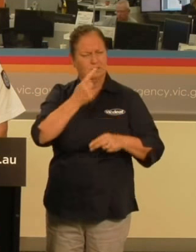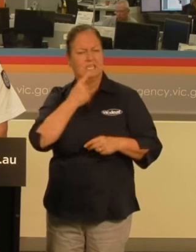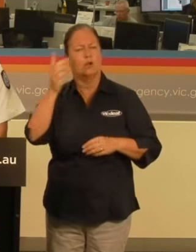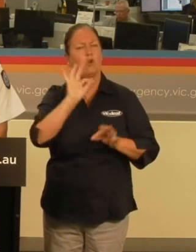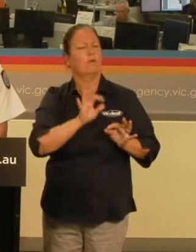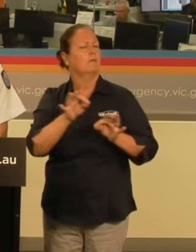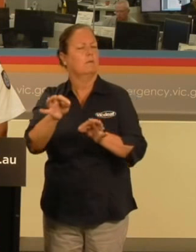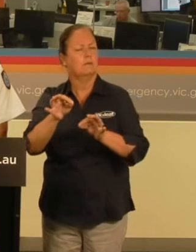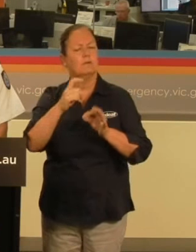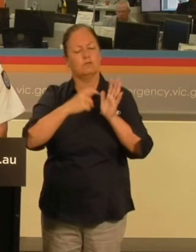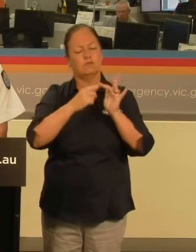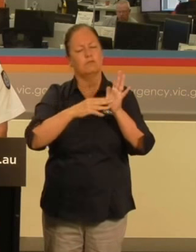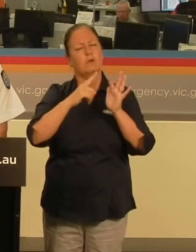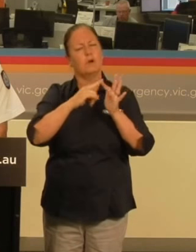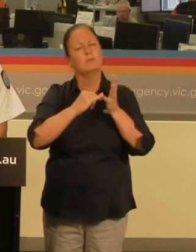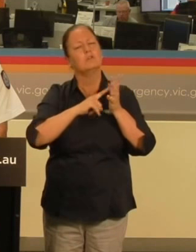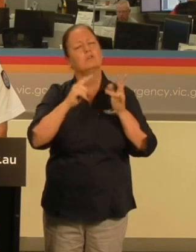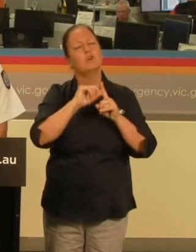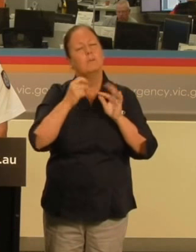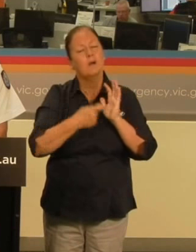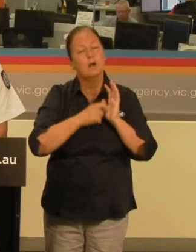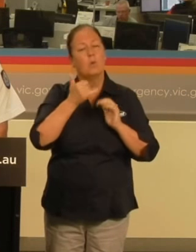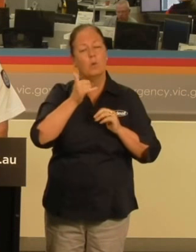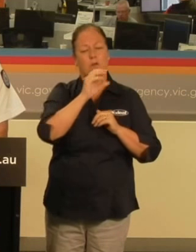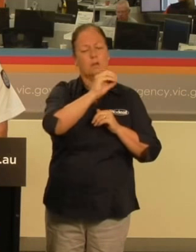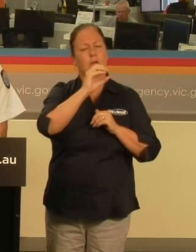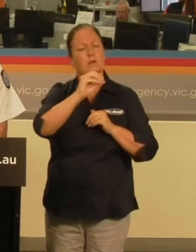Crimestoppers or a phone call in to 000 is the places to report fires